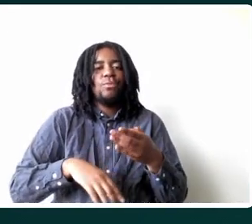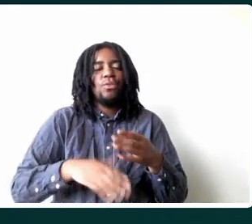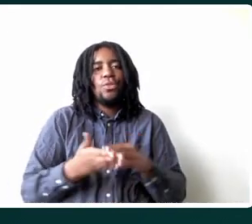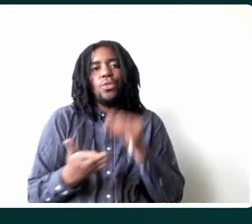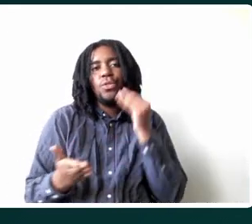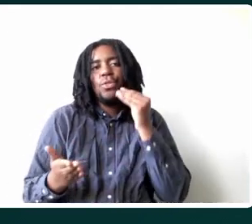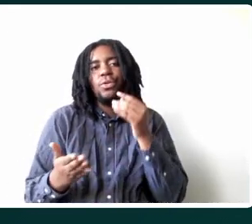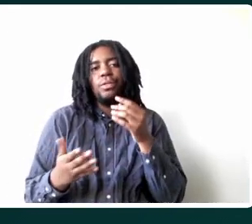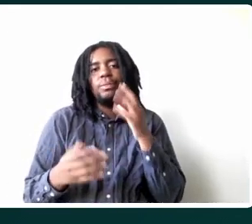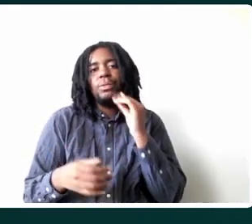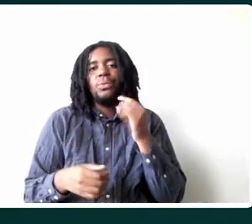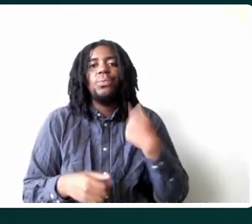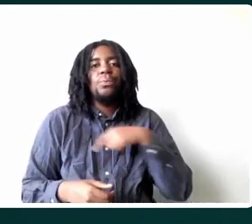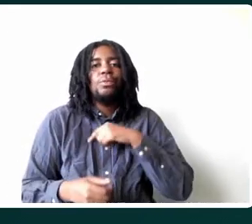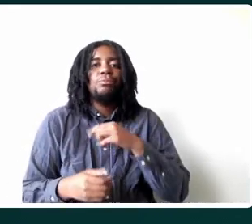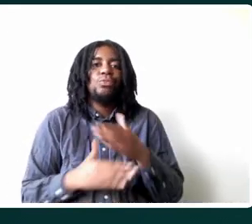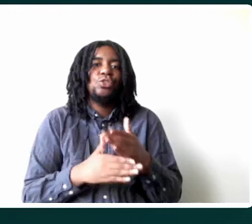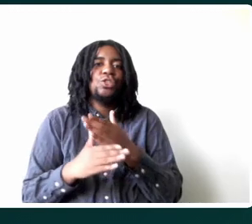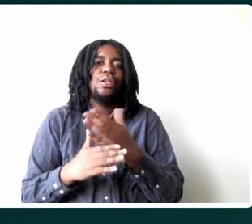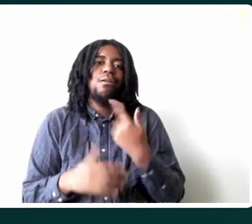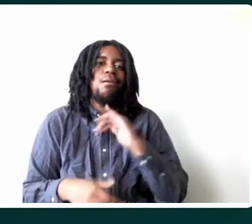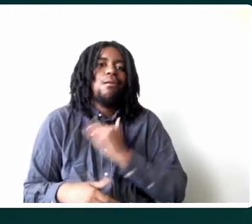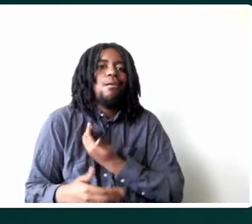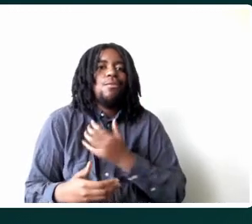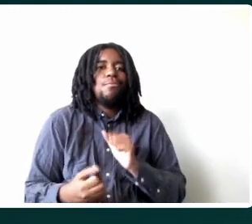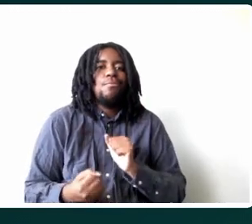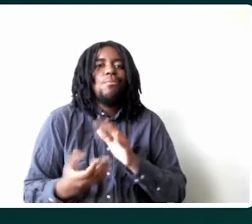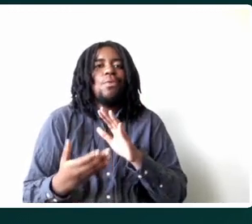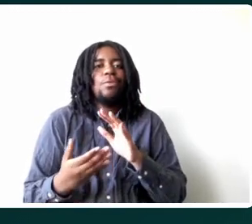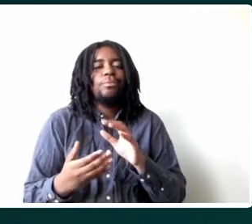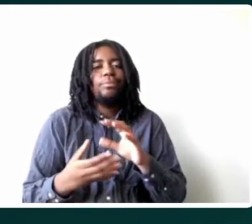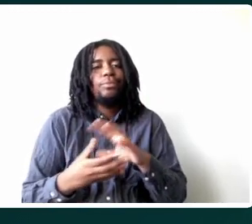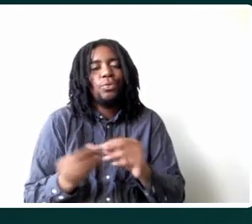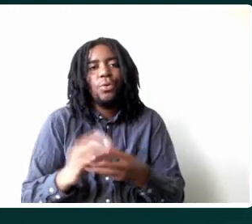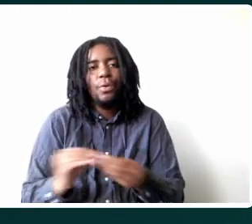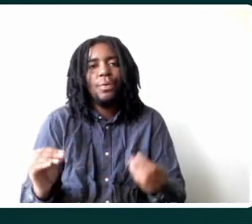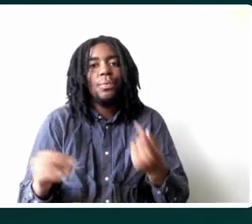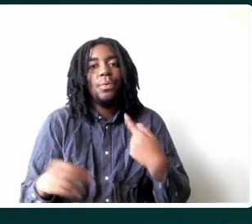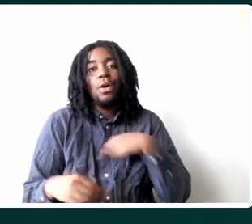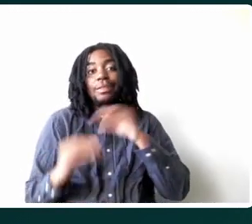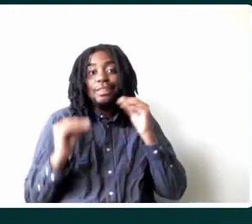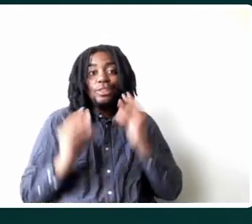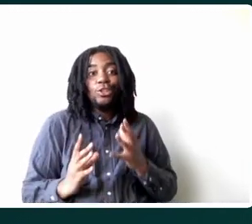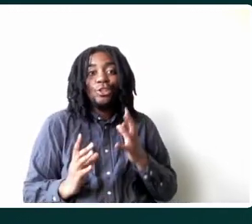just as we asked young people to do. We all created our own "who are we" contributions.